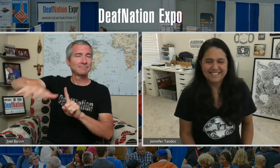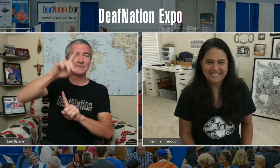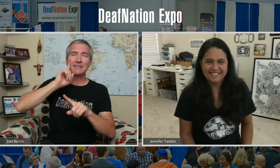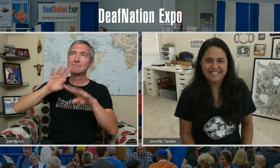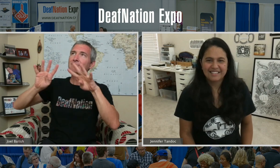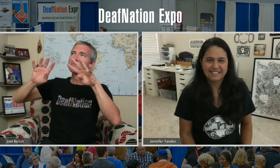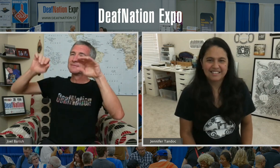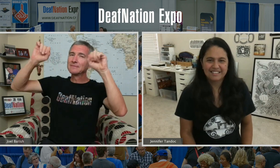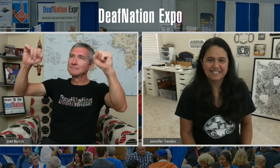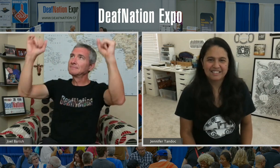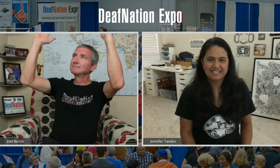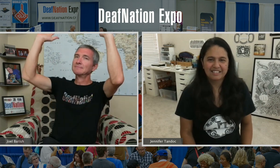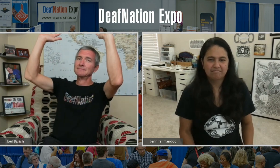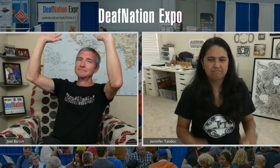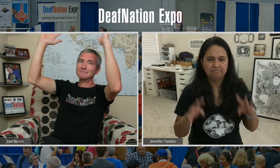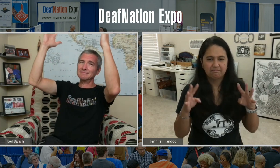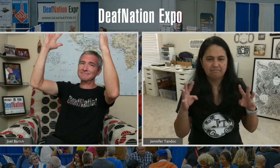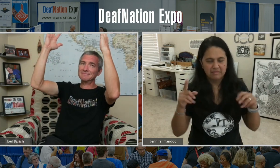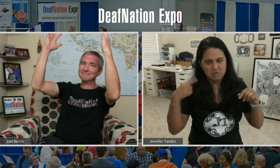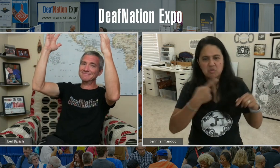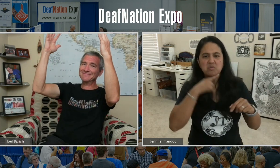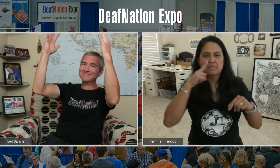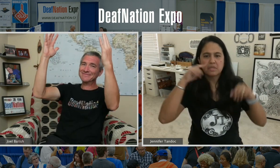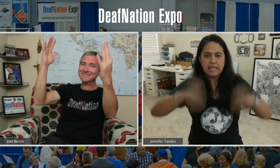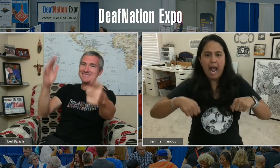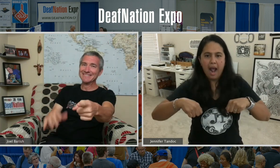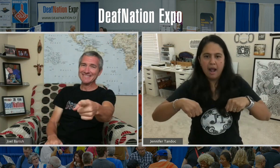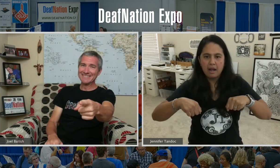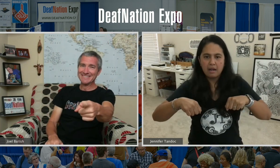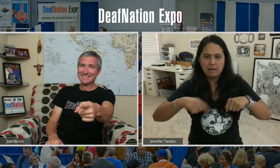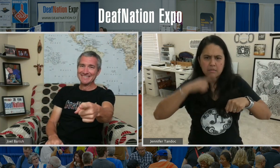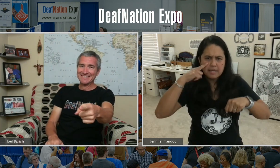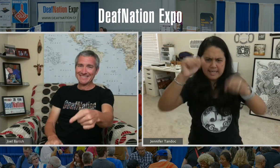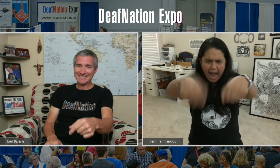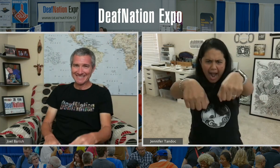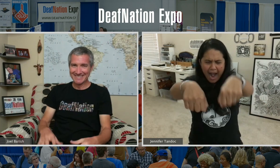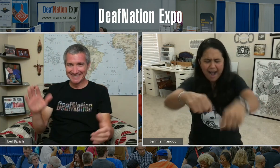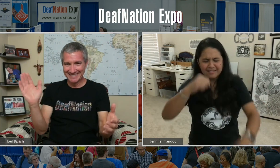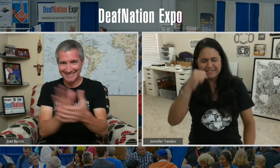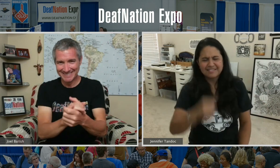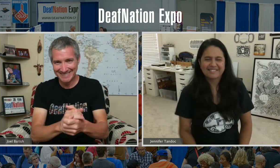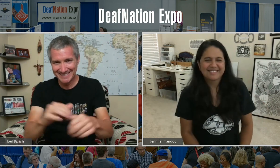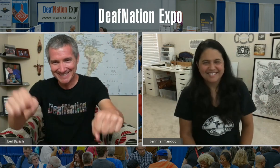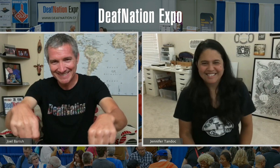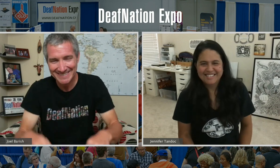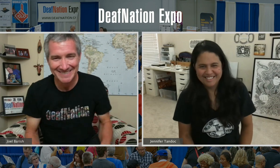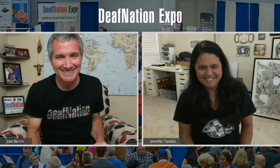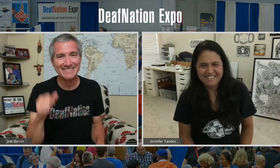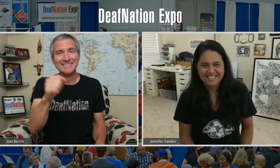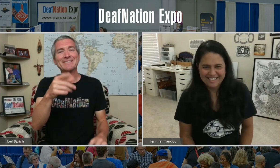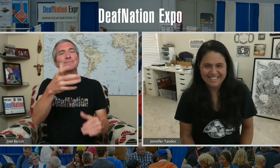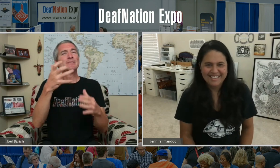and people can cheer us on. Deaf can! Yes!